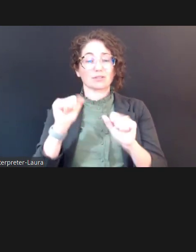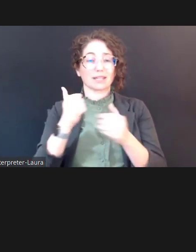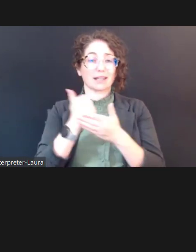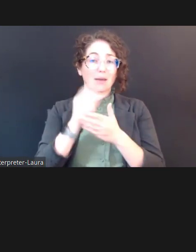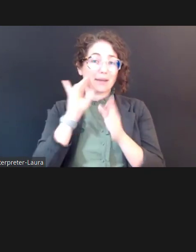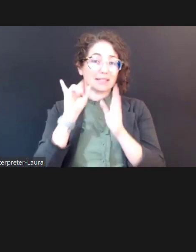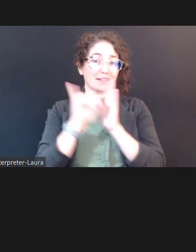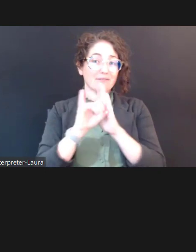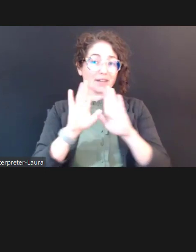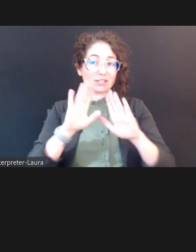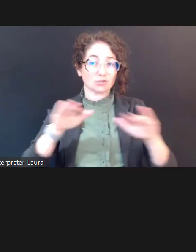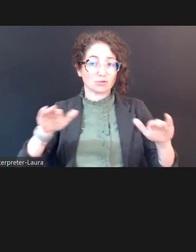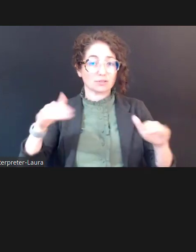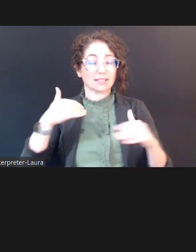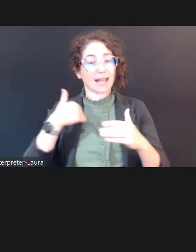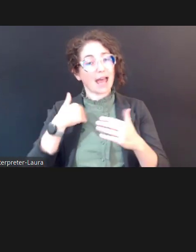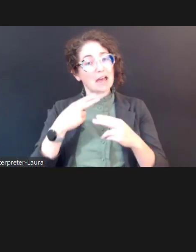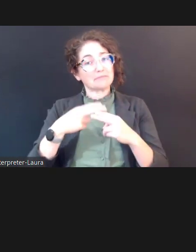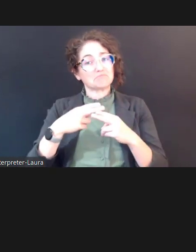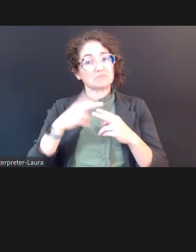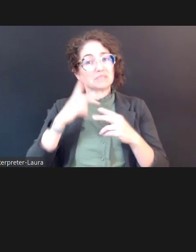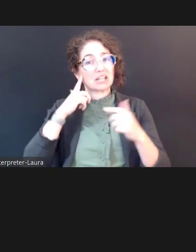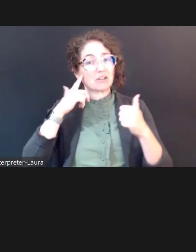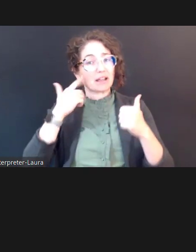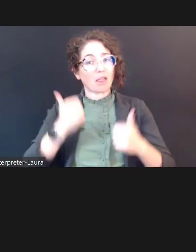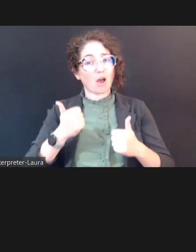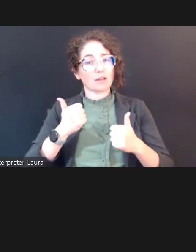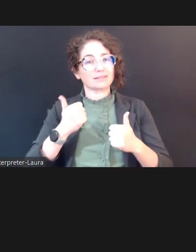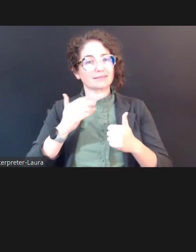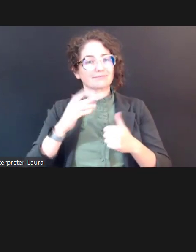temporary hearing loss that is a result of middle ear infections,